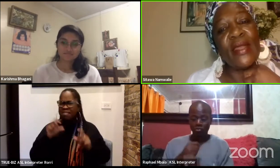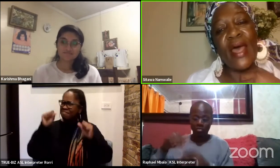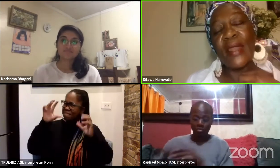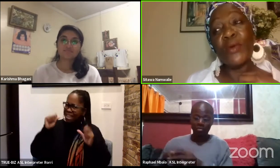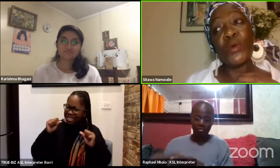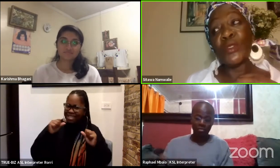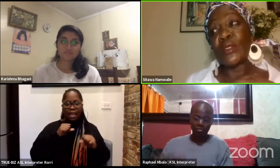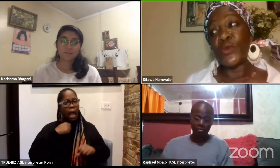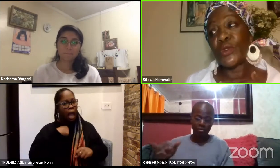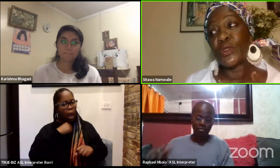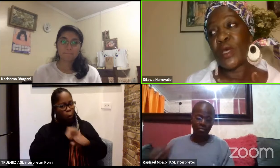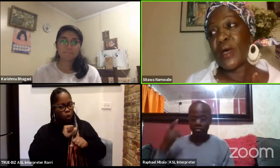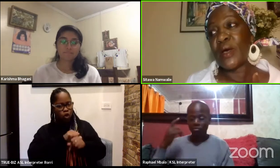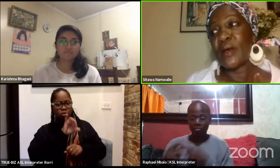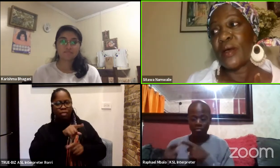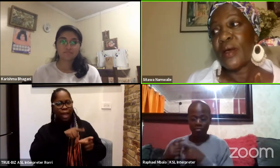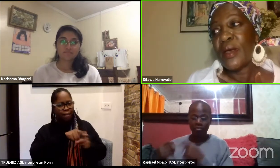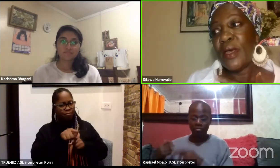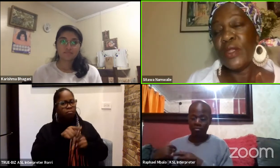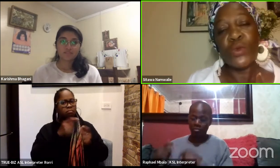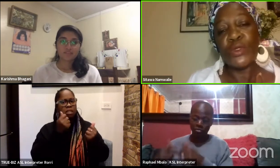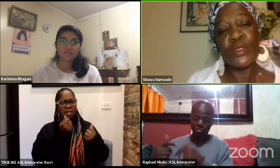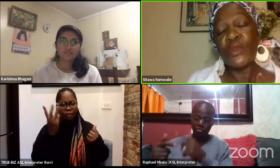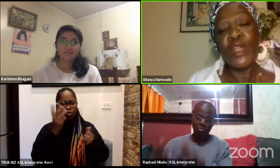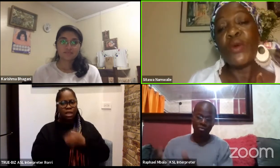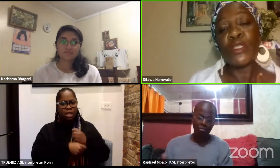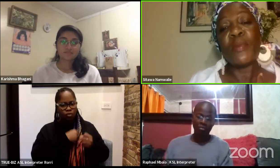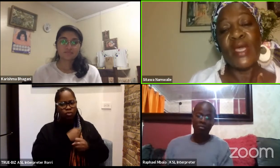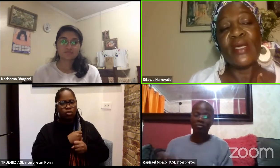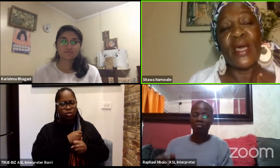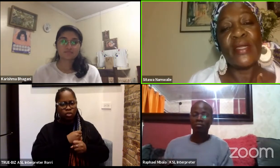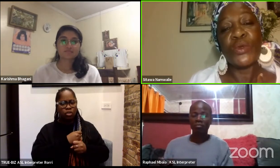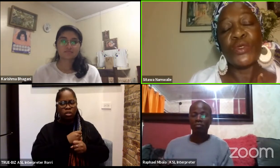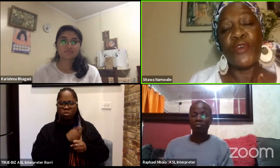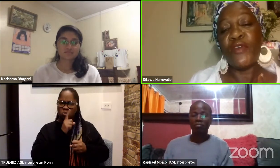and it really was amazing and it was very very satisfying,